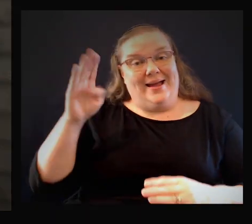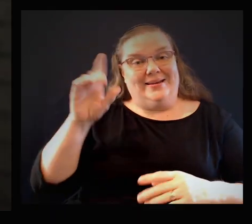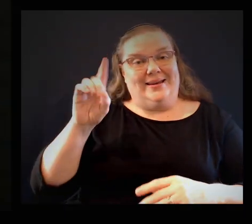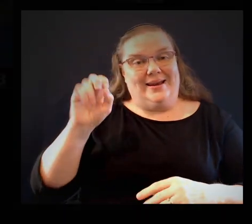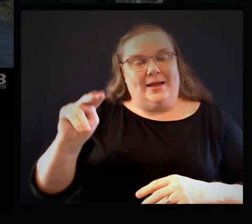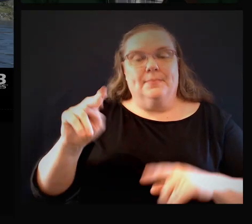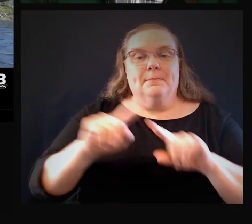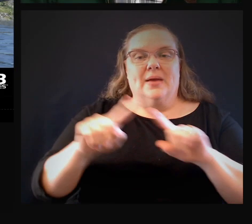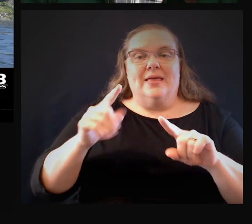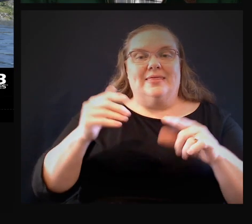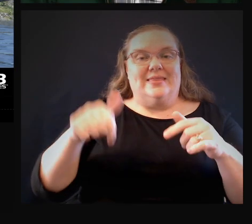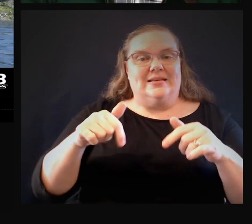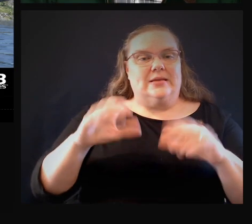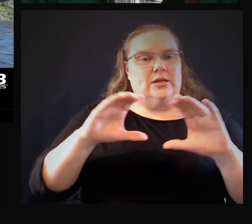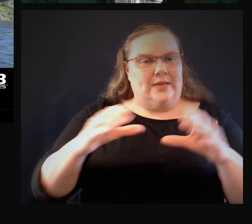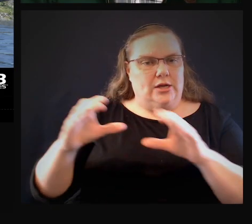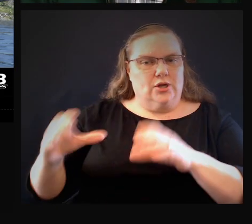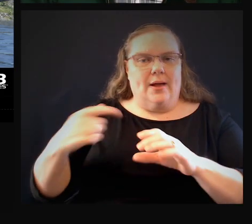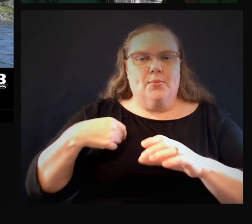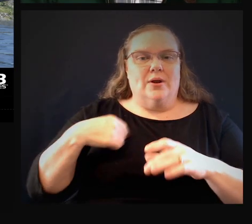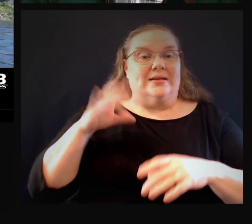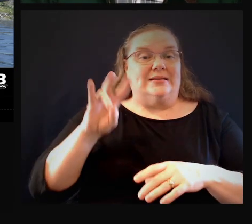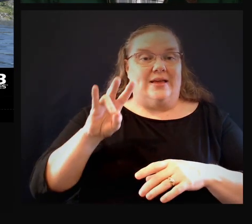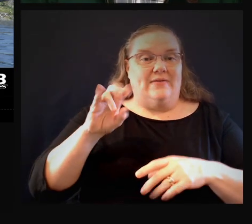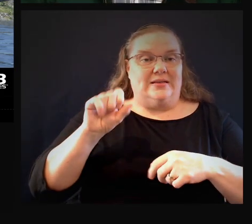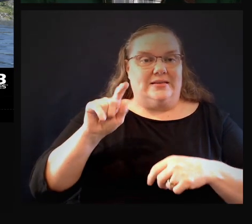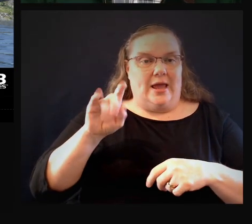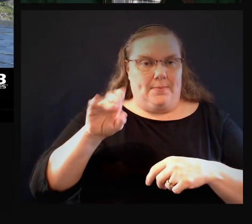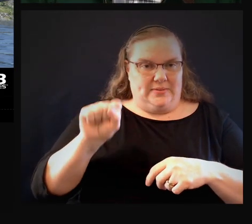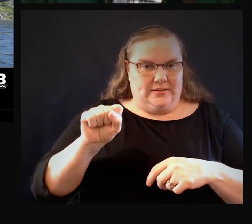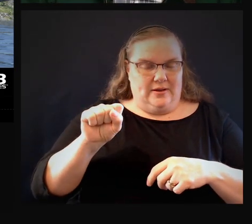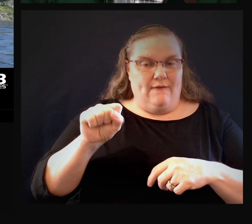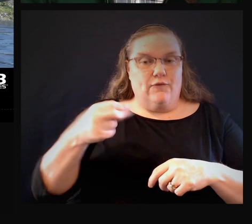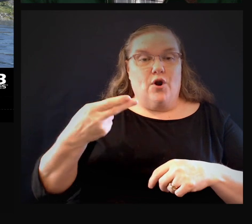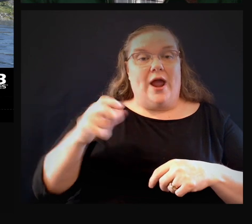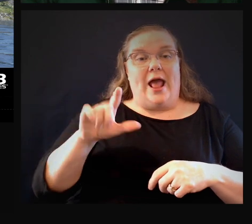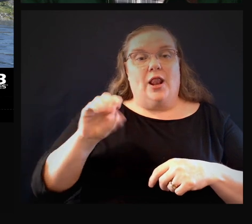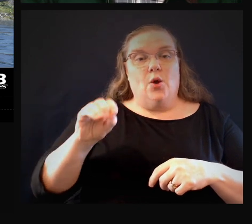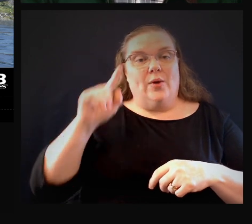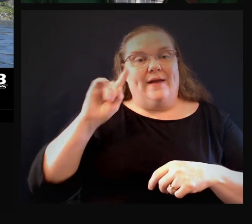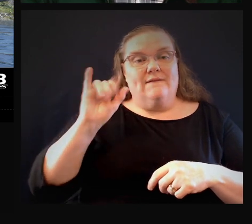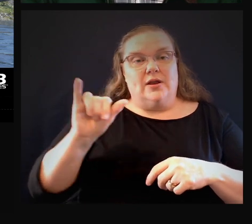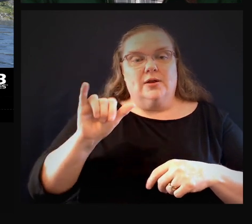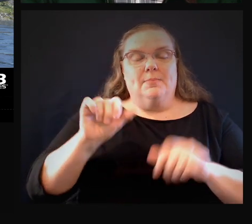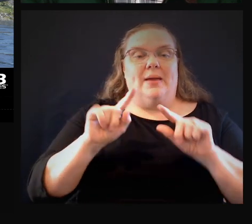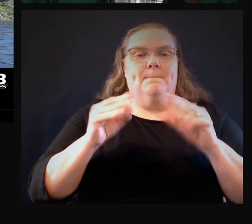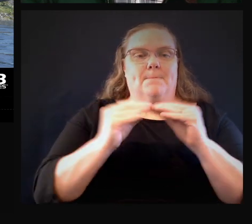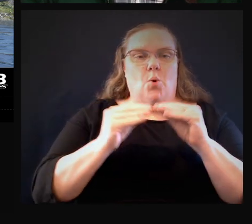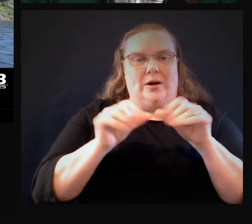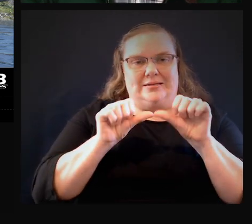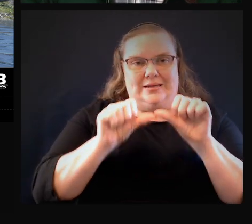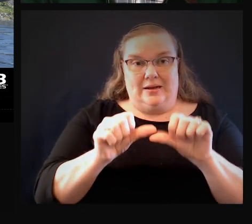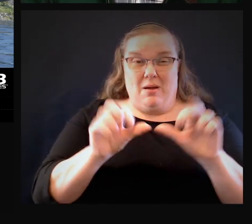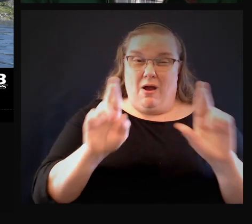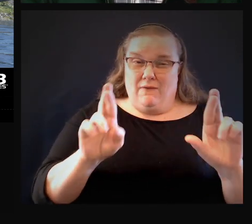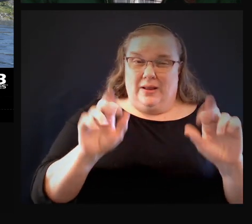through the seven steps we used to make Halo Infinite more sustainable. We hope this can be helpful to anyone interested